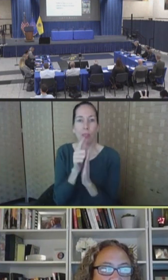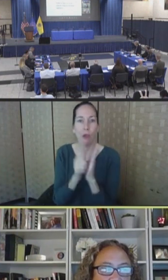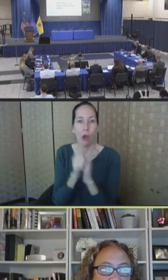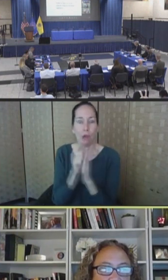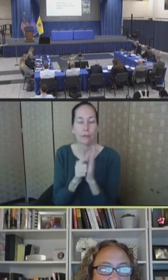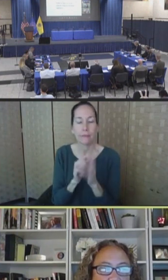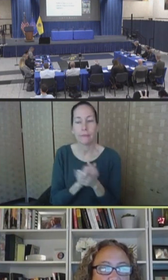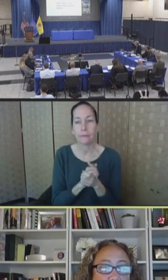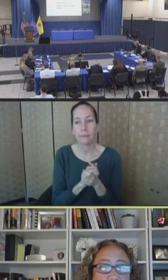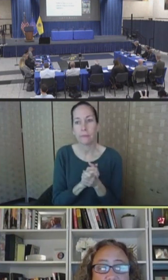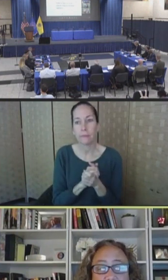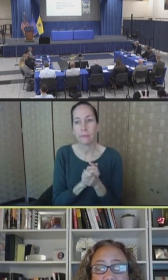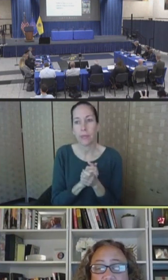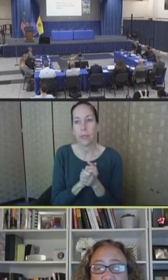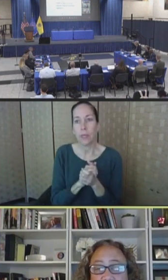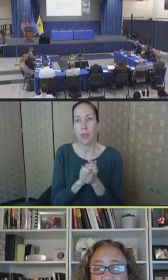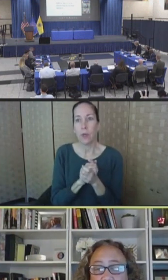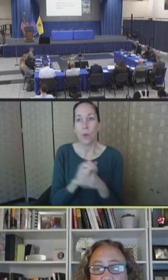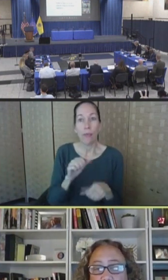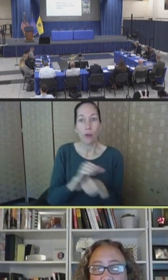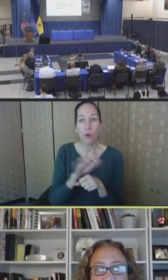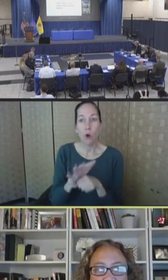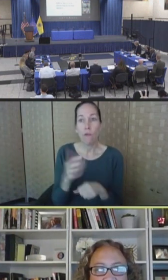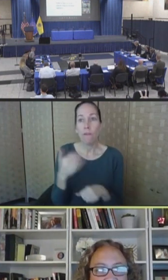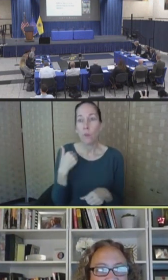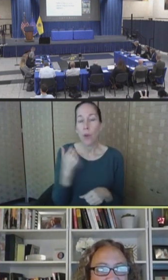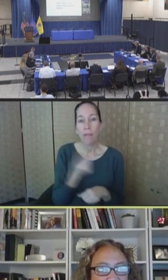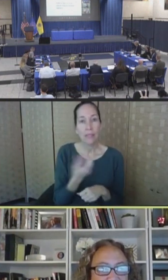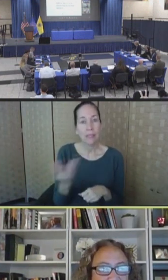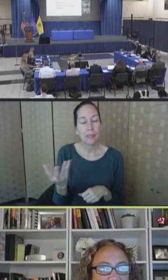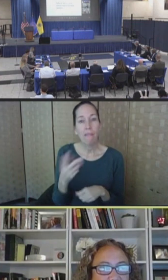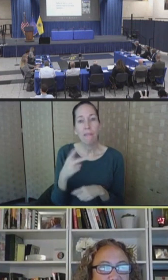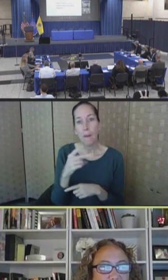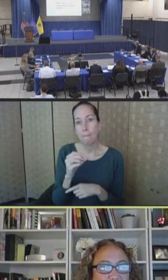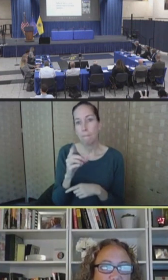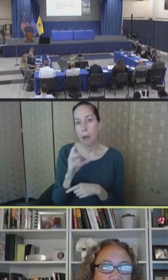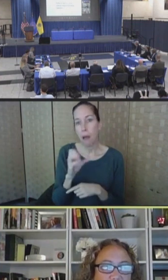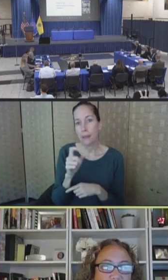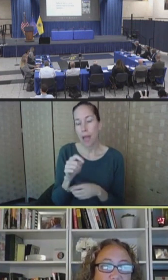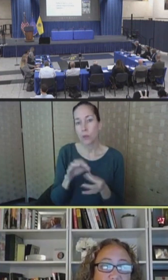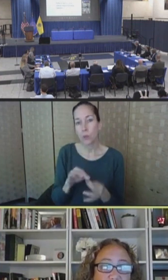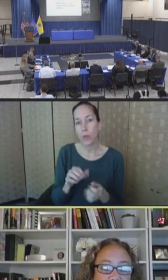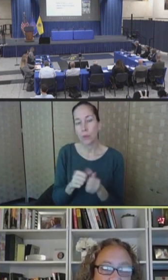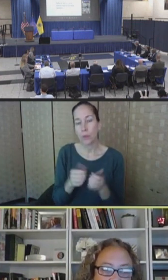we have several additions or podcasts related to our Public Health Morning Review Edition.